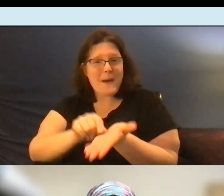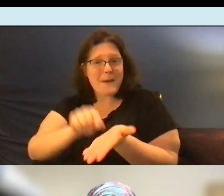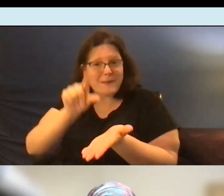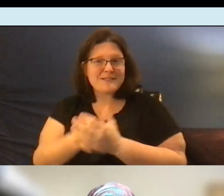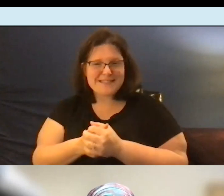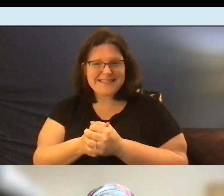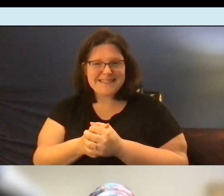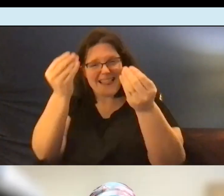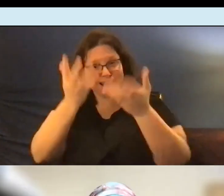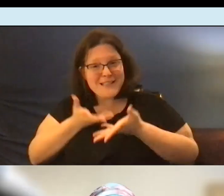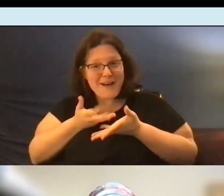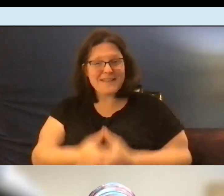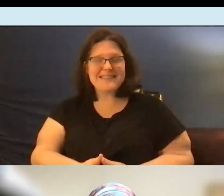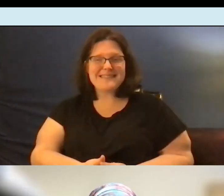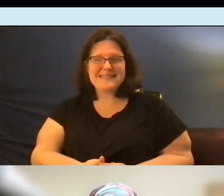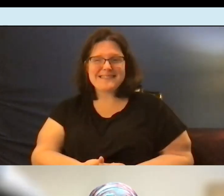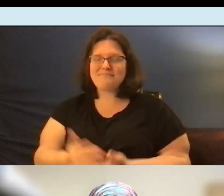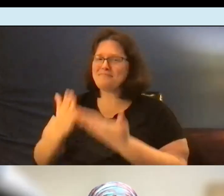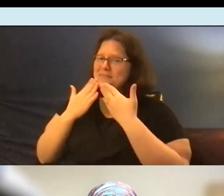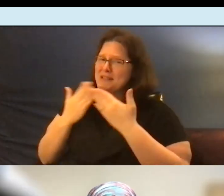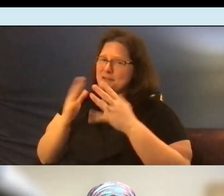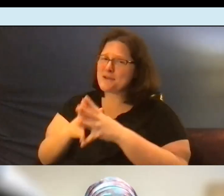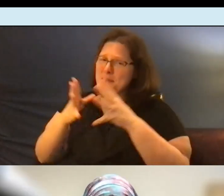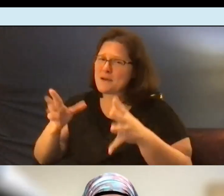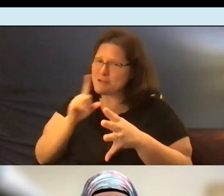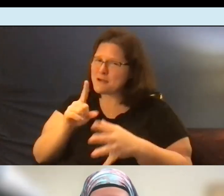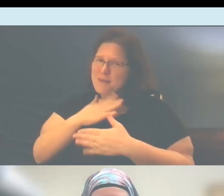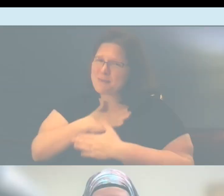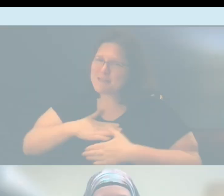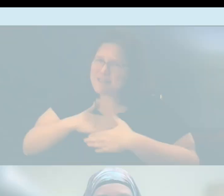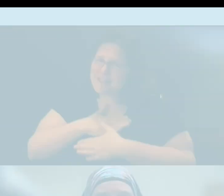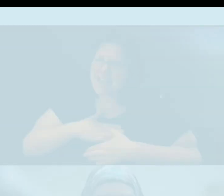um please let us know. Thank you so much, I really appreciate it. Yes, thank you.